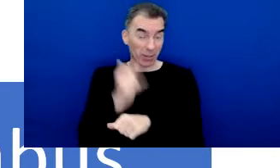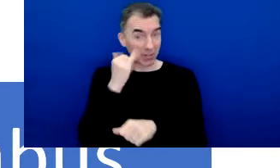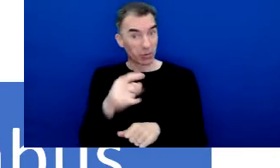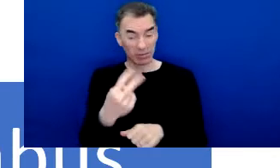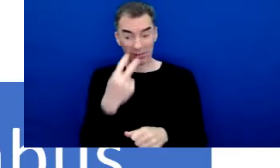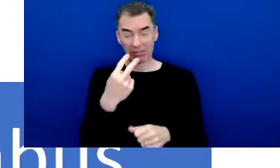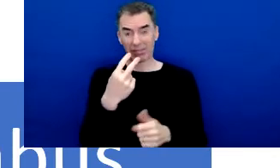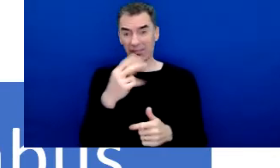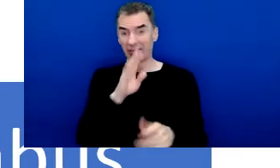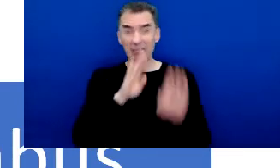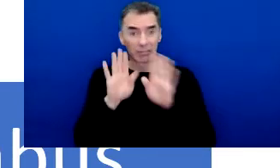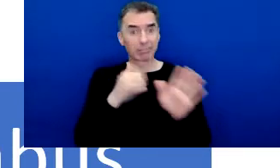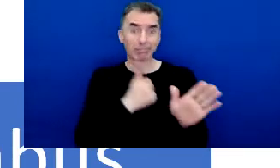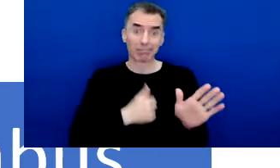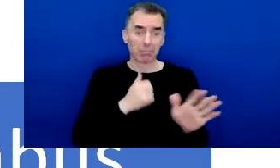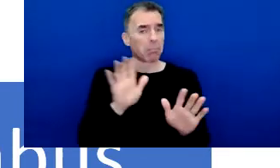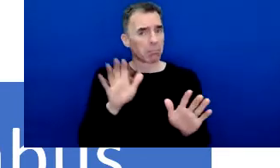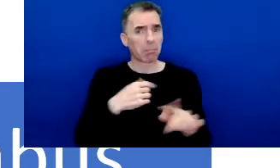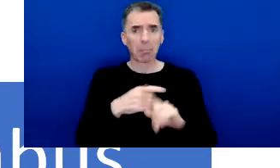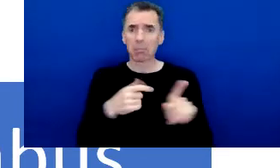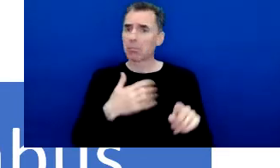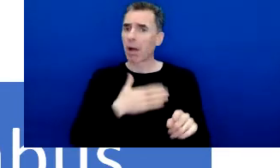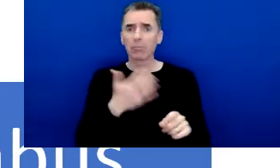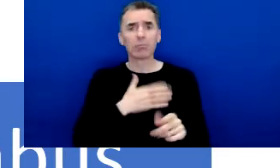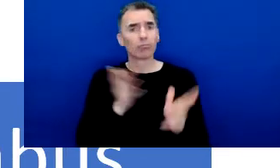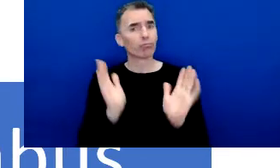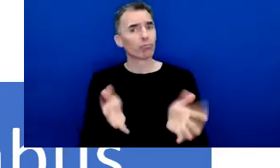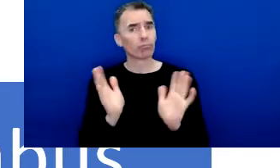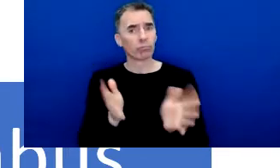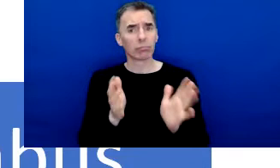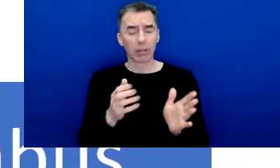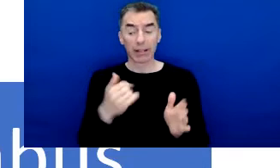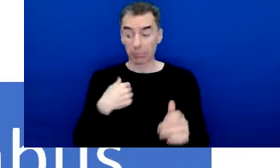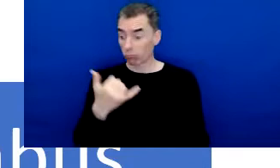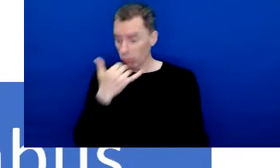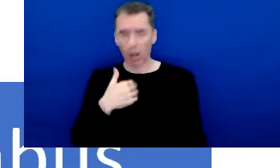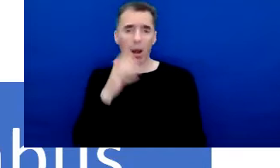But I am always willing to talk and I will admit when I'm wrong, I definitely will.